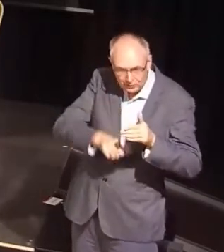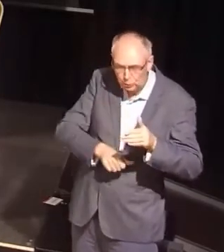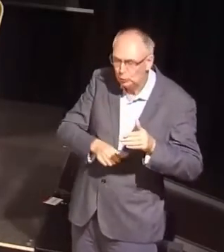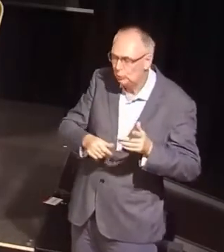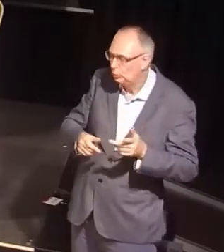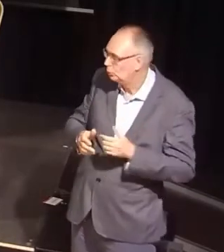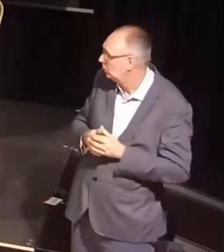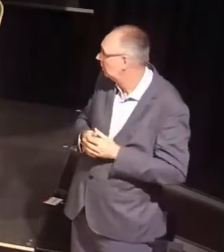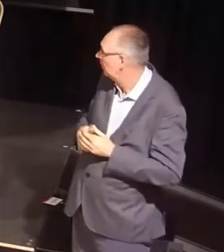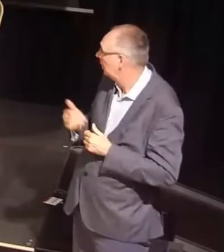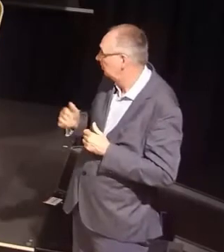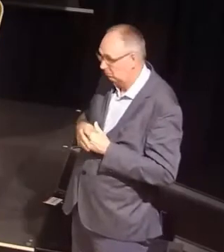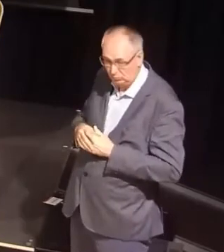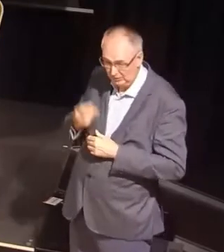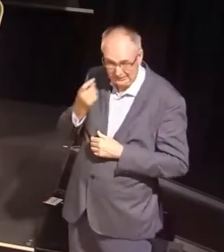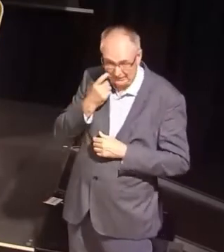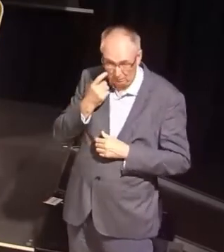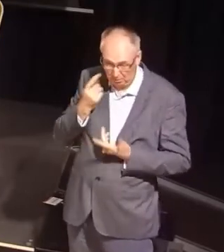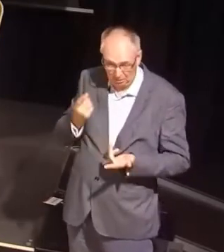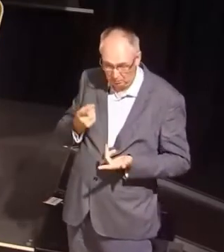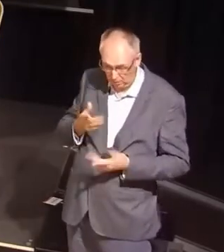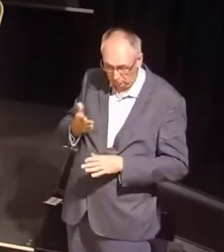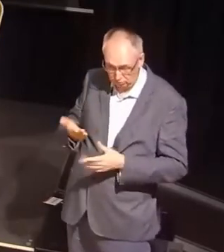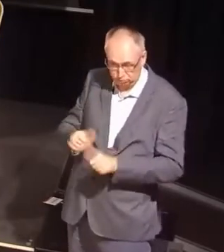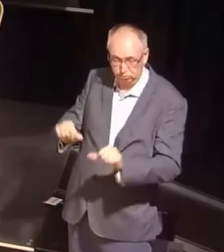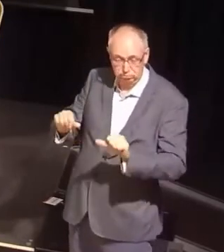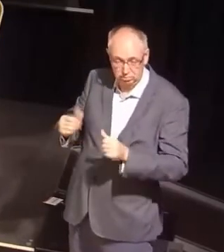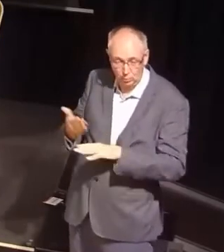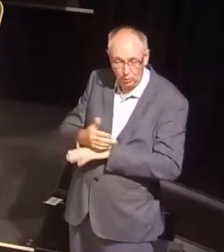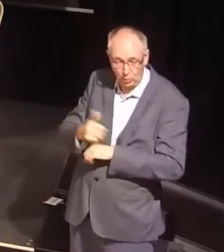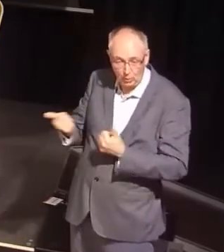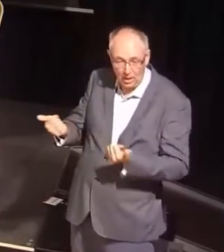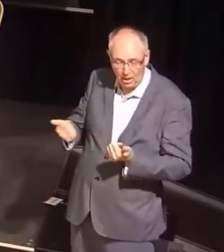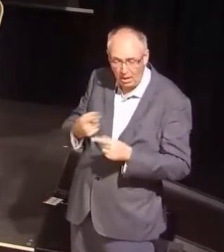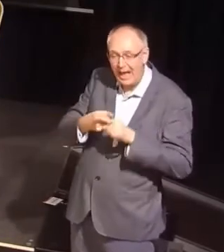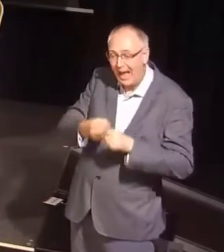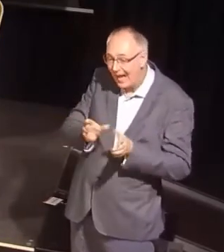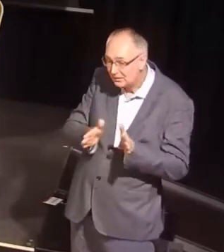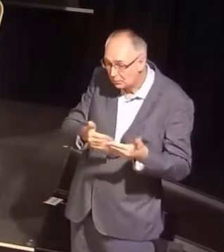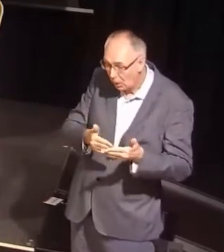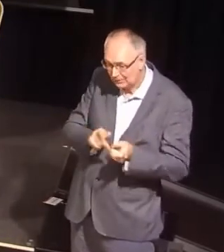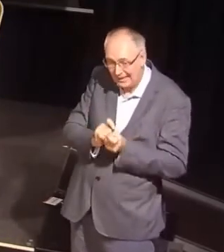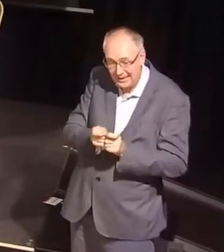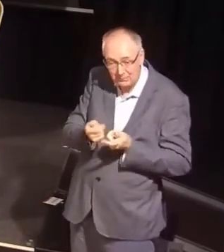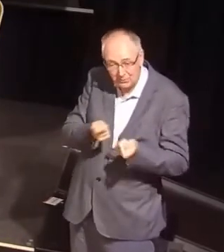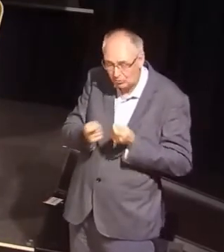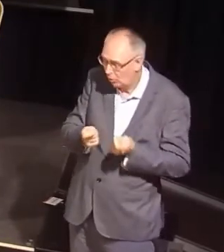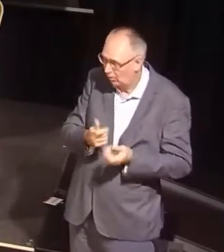It's quite a simple setup but it works. The Xbox adaptive controller is a brilliant device, we use it every day in our centre,